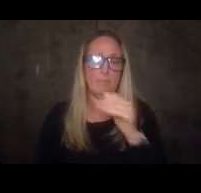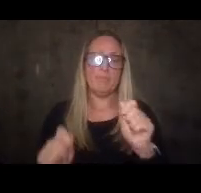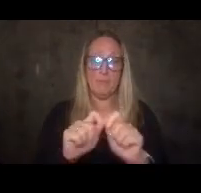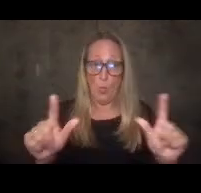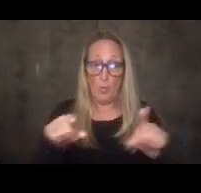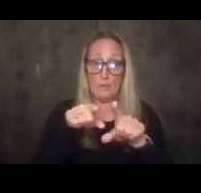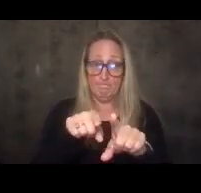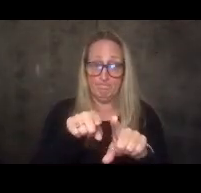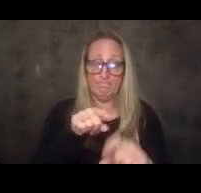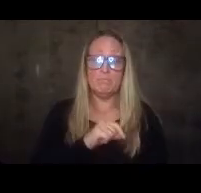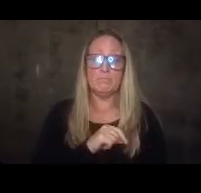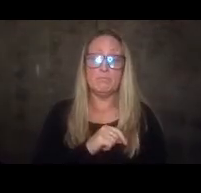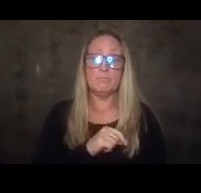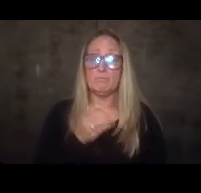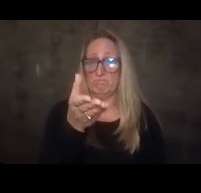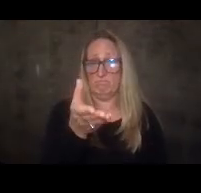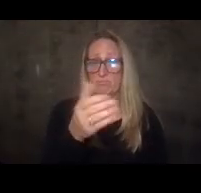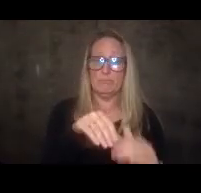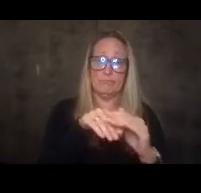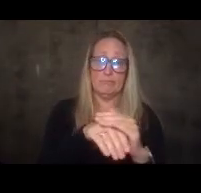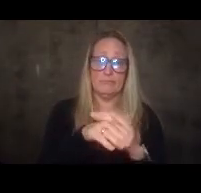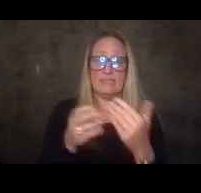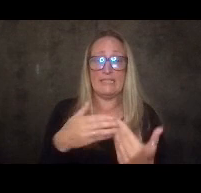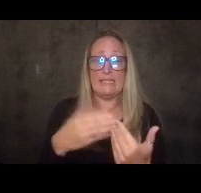menu. And from here you can access the ease of access settings.